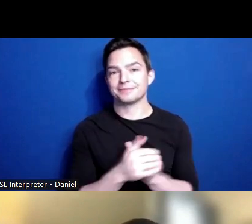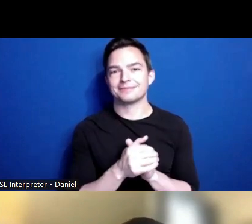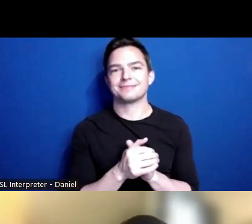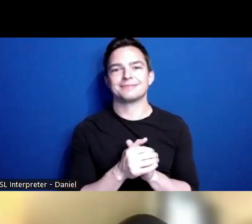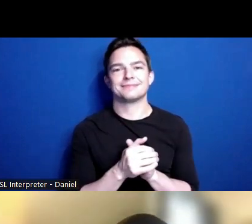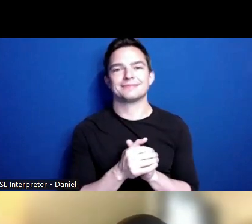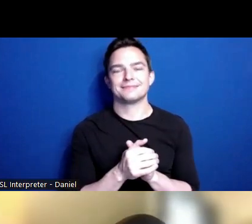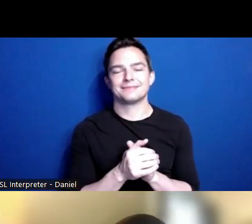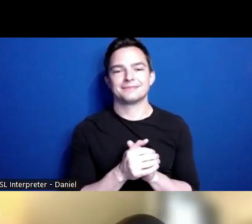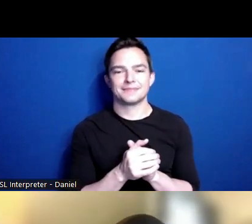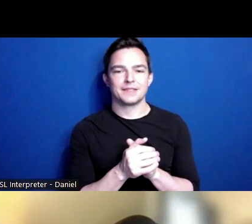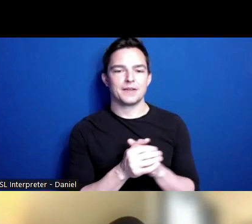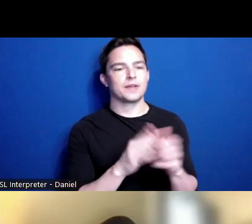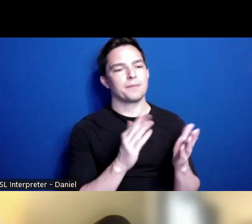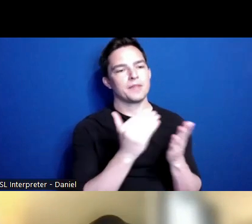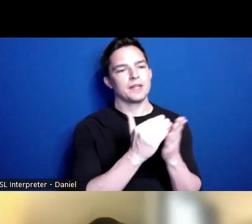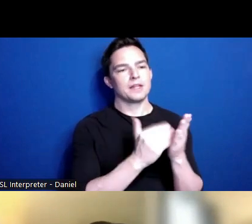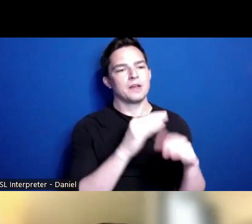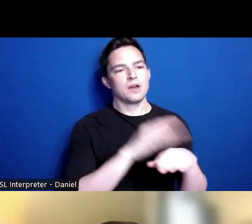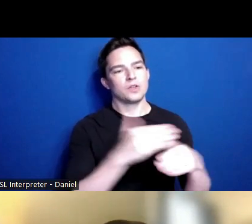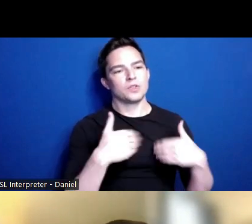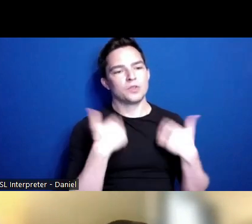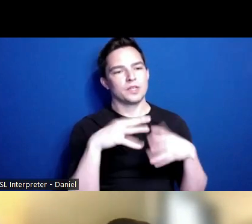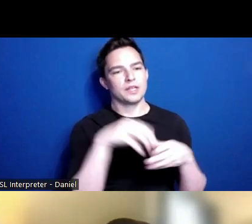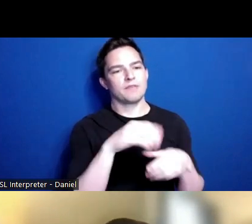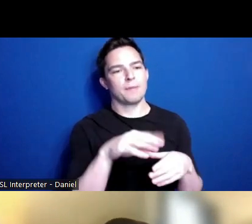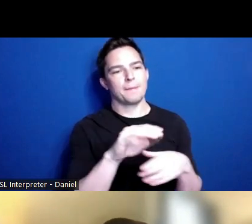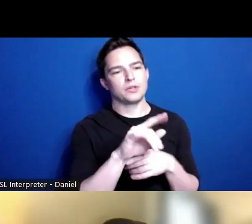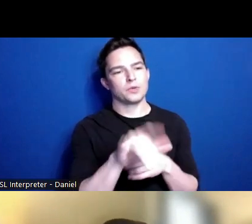(Elizabeth Cardoso) So, lessons on youth engagement from the Minority Youth Centers for Independent Living,